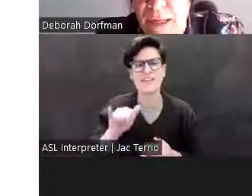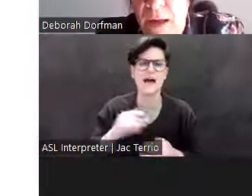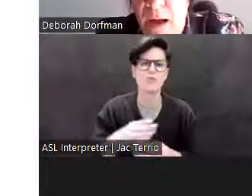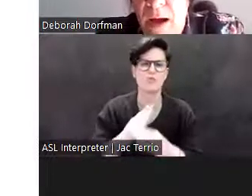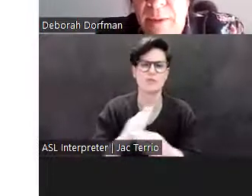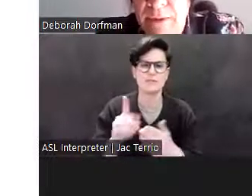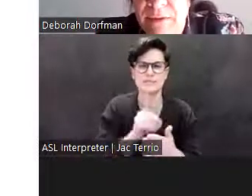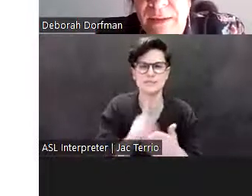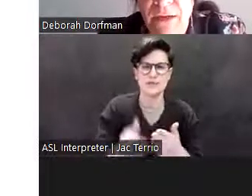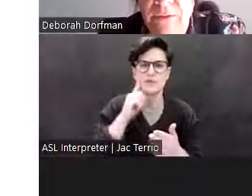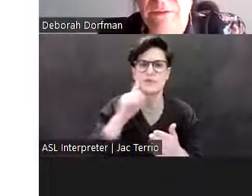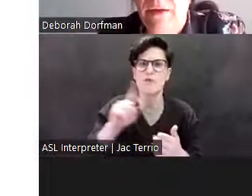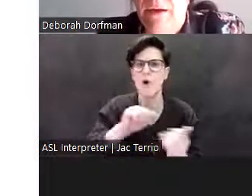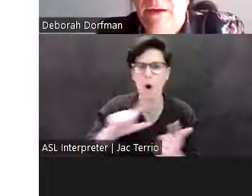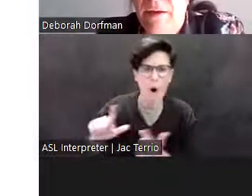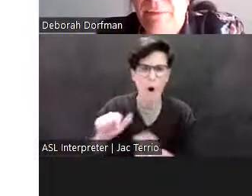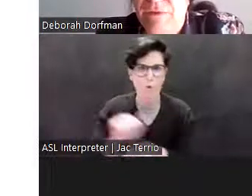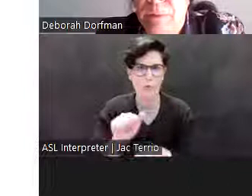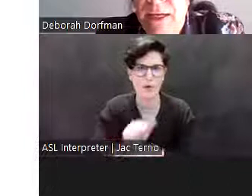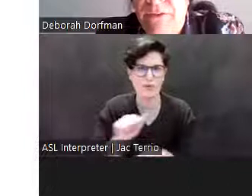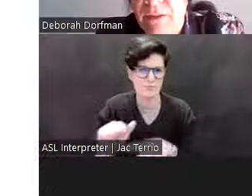broad. 15:11:29 It's not just the discrimination